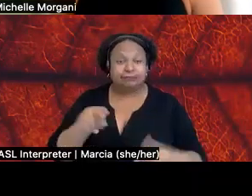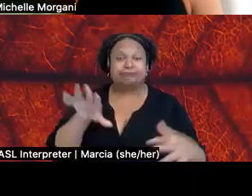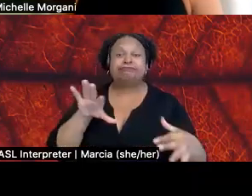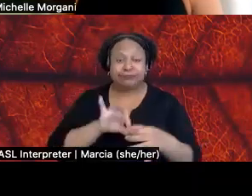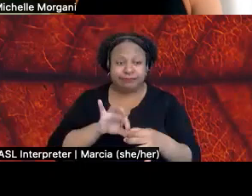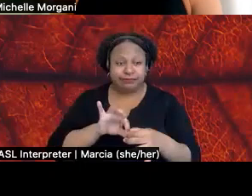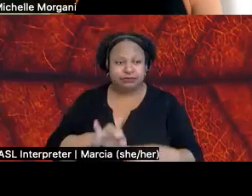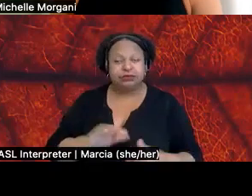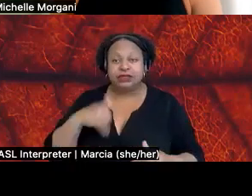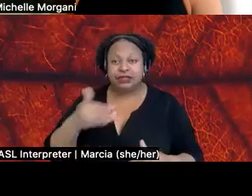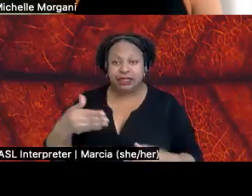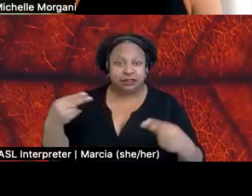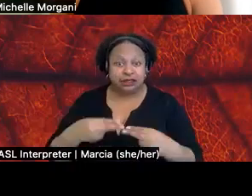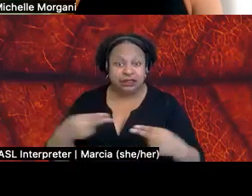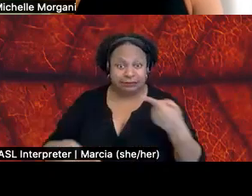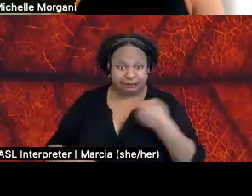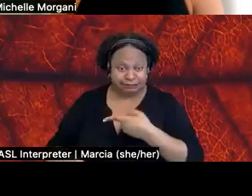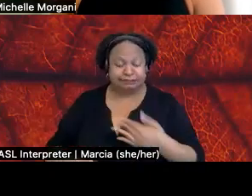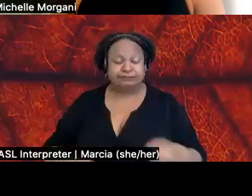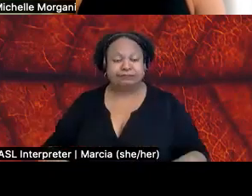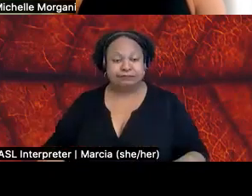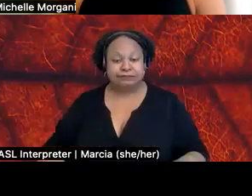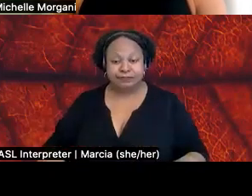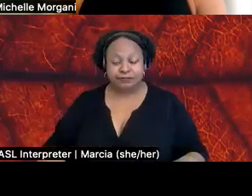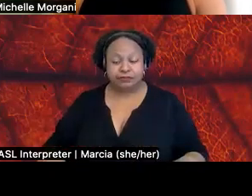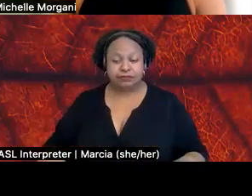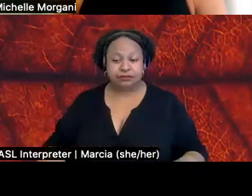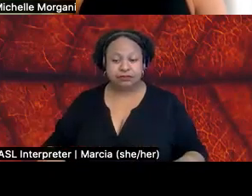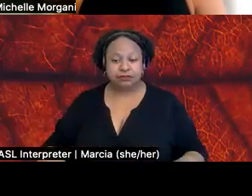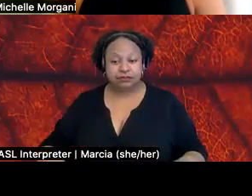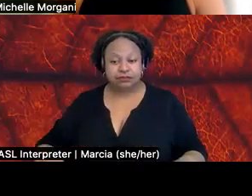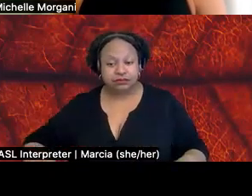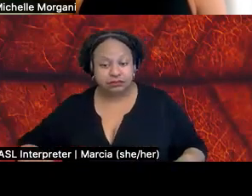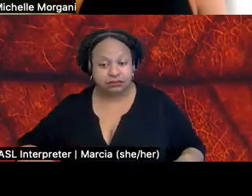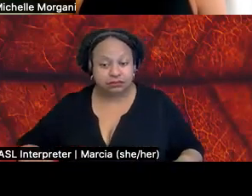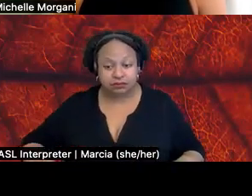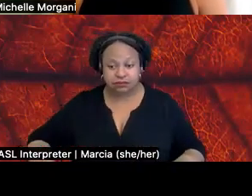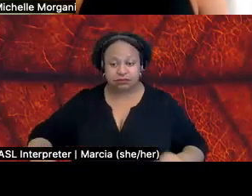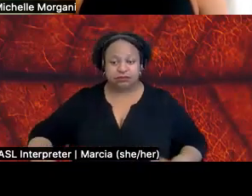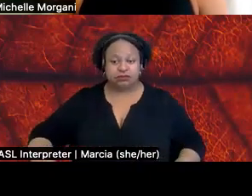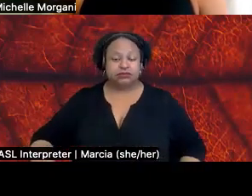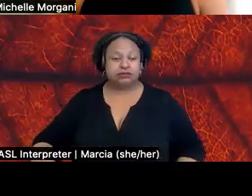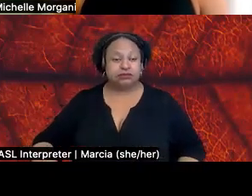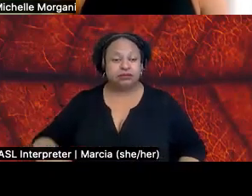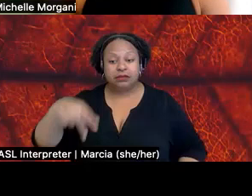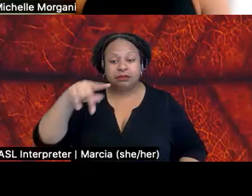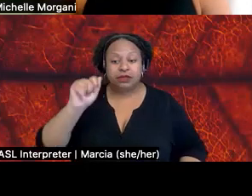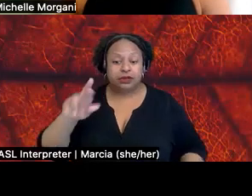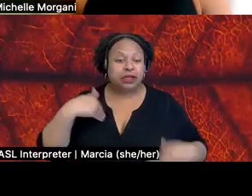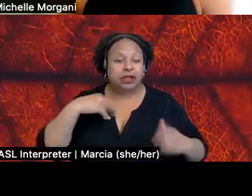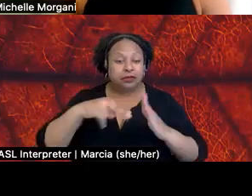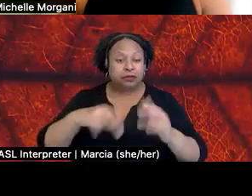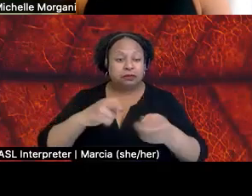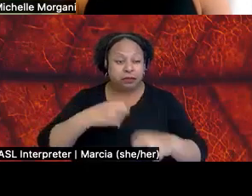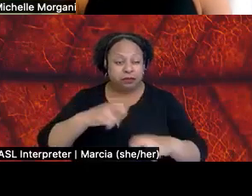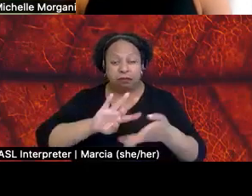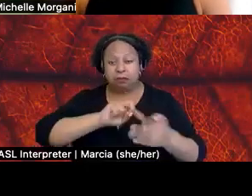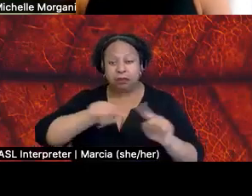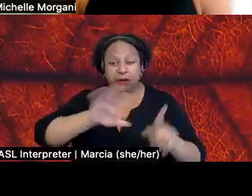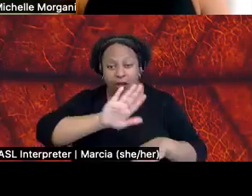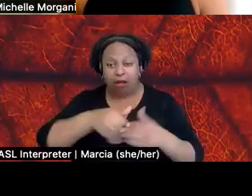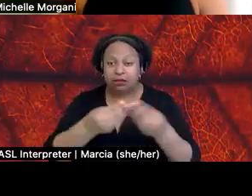Now, this does not solve all of Peter's reading problems because there is one computer in the